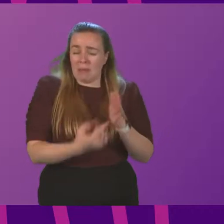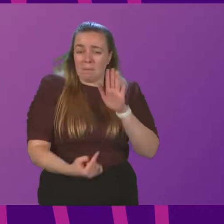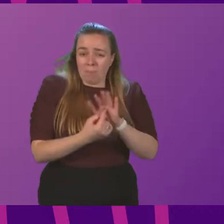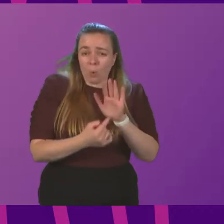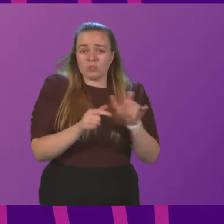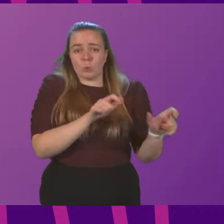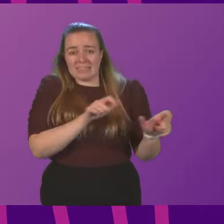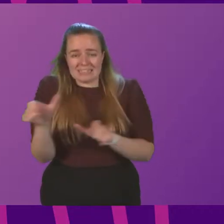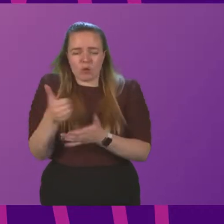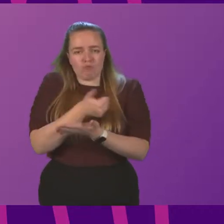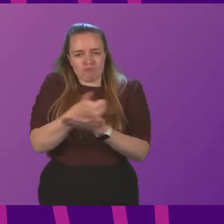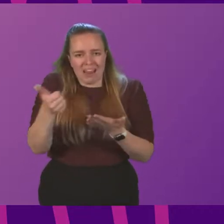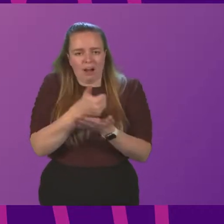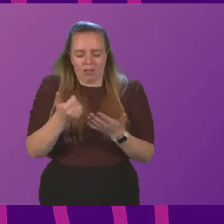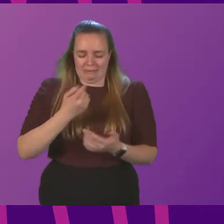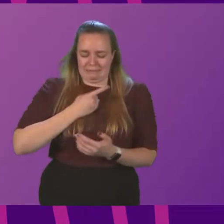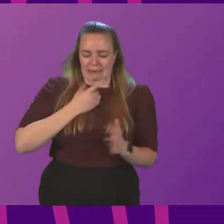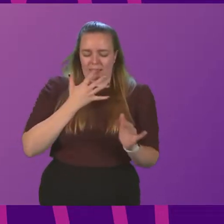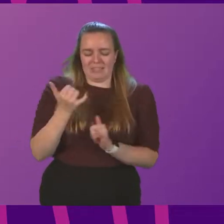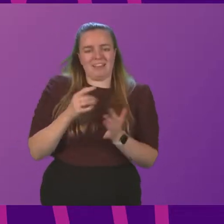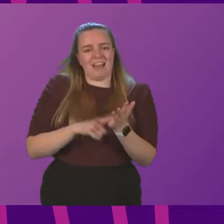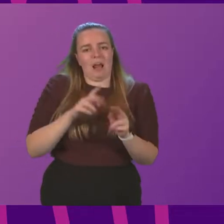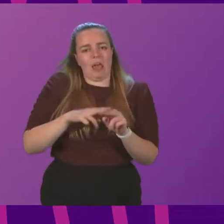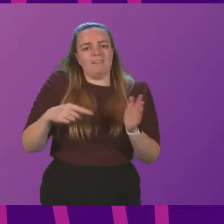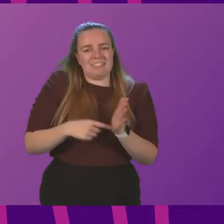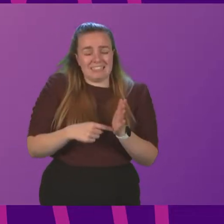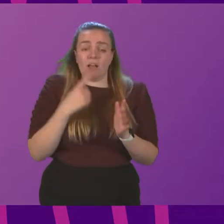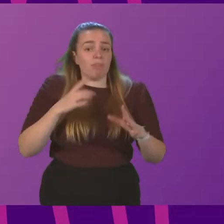to regularly self-test using lateral flow tests, which are free of charge?